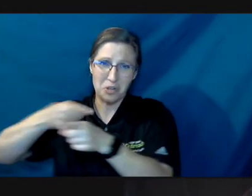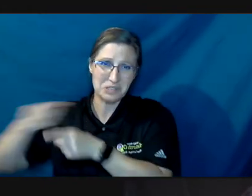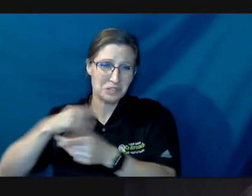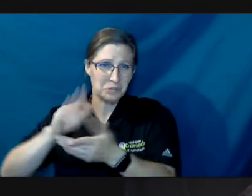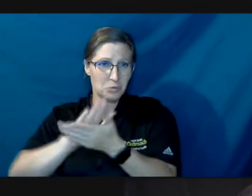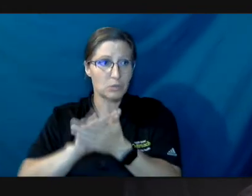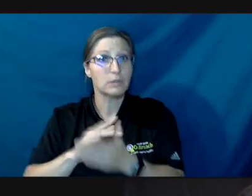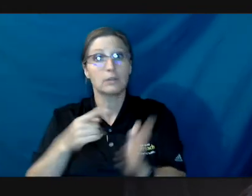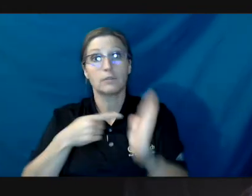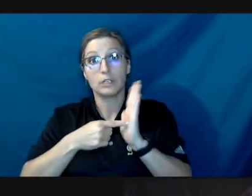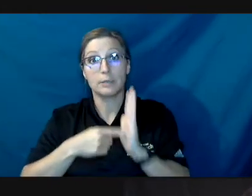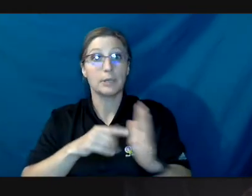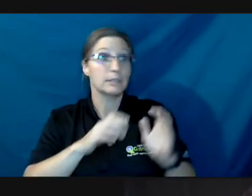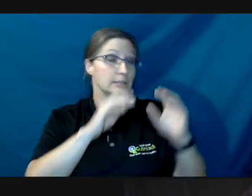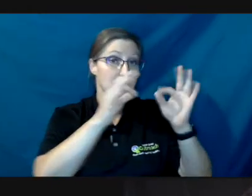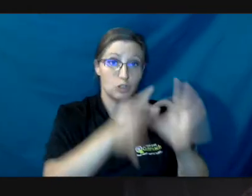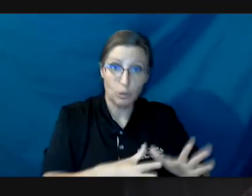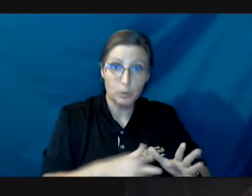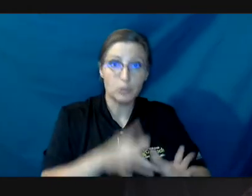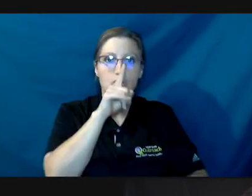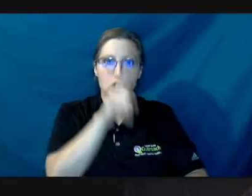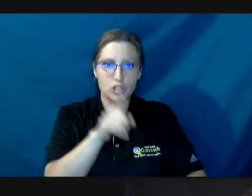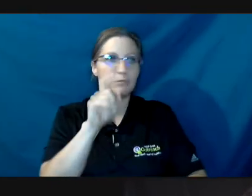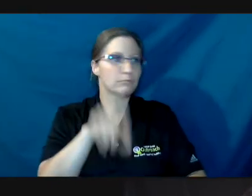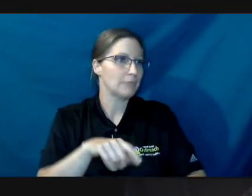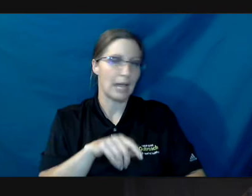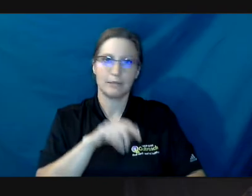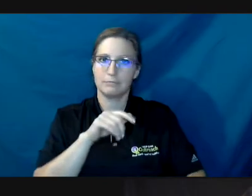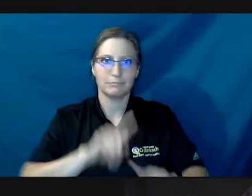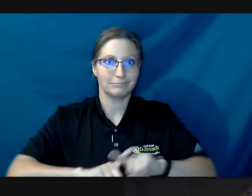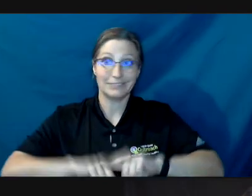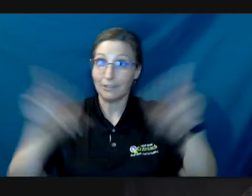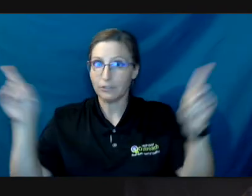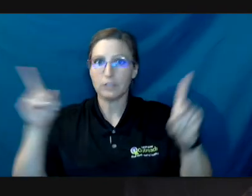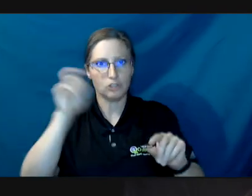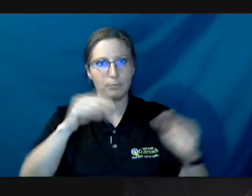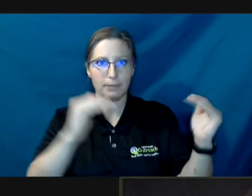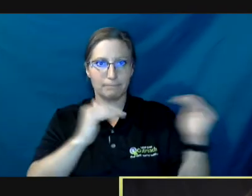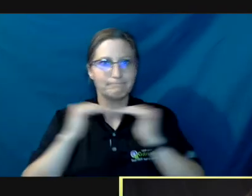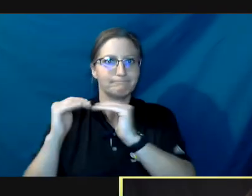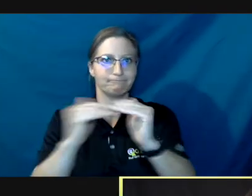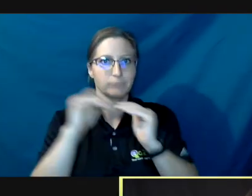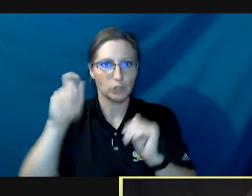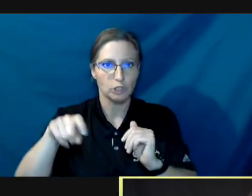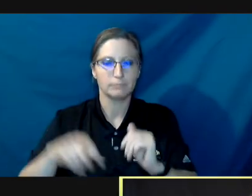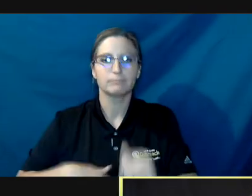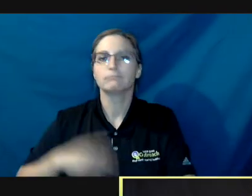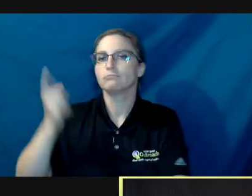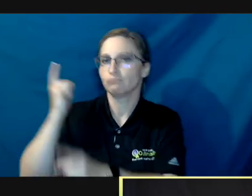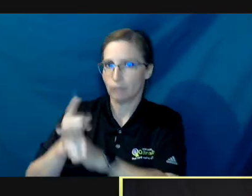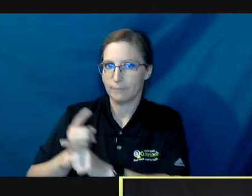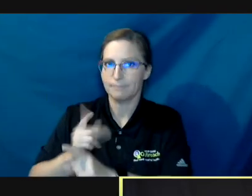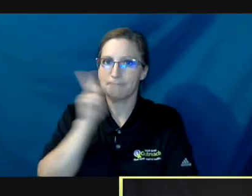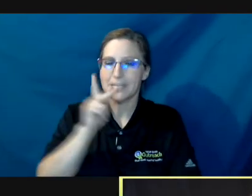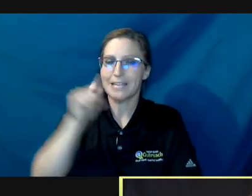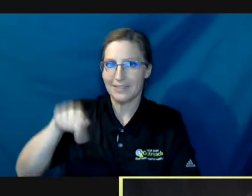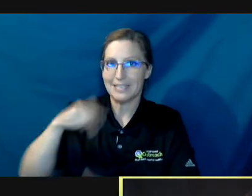that work in the school. So educational interpreters, absolutely should be no different. (Keith) Right! So this document supports that.